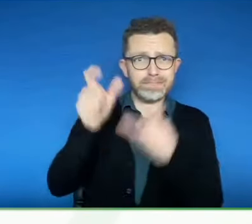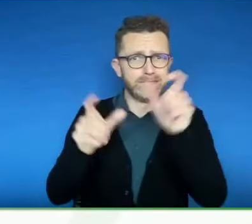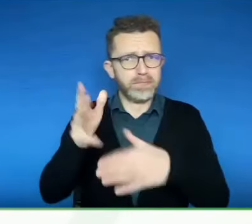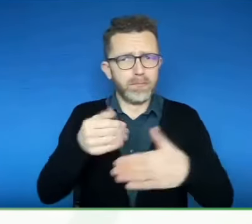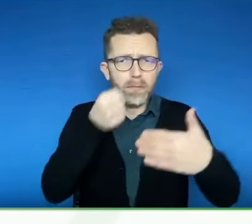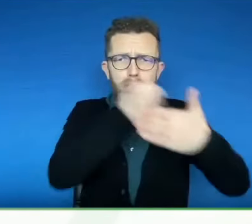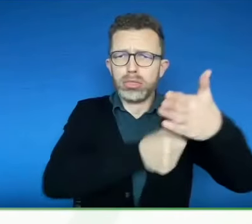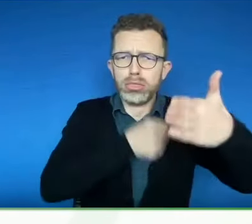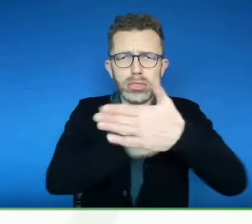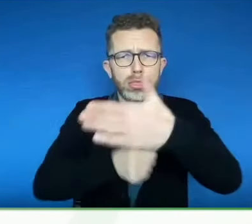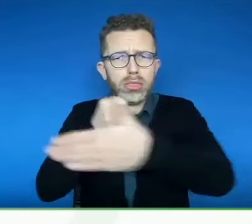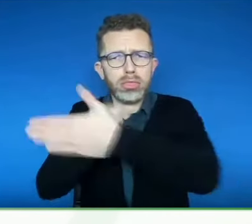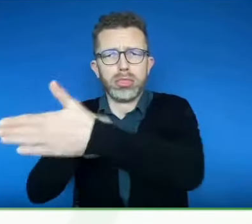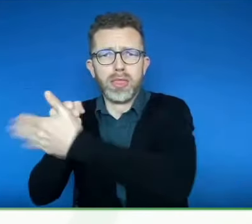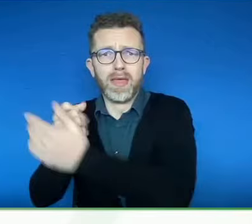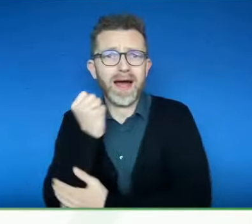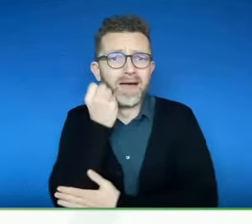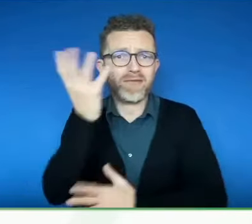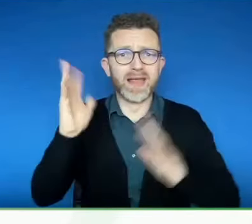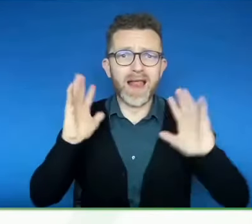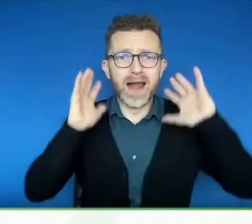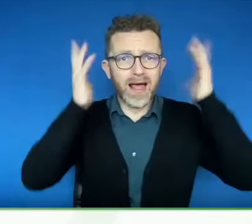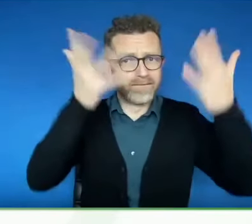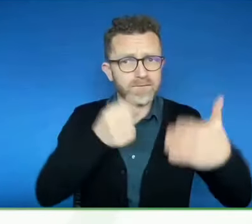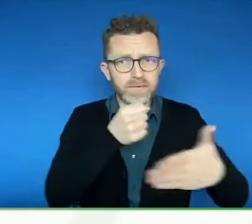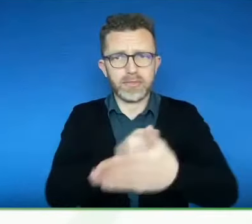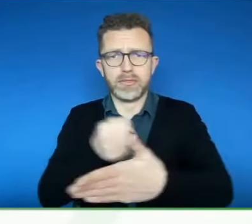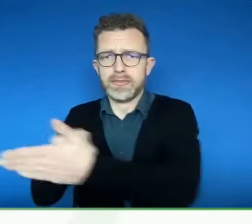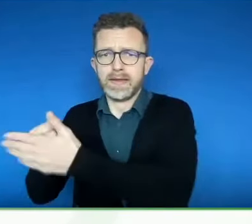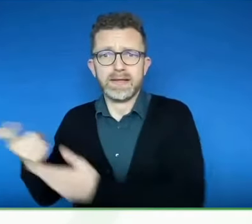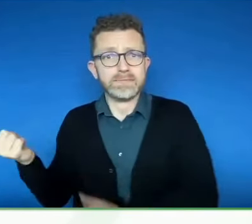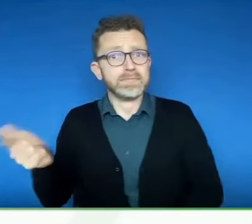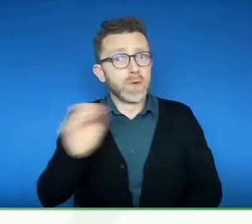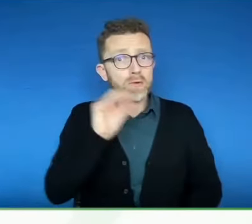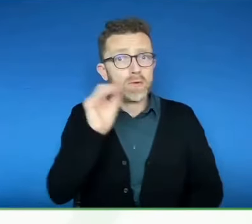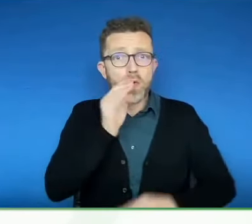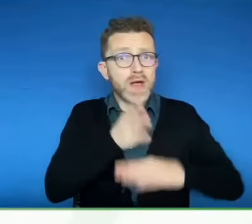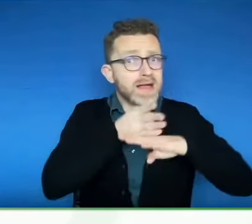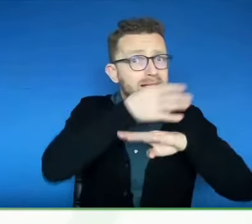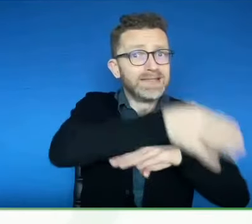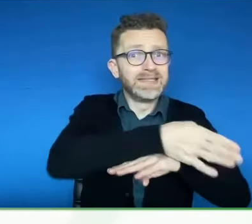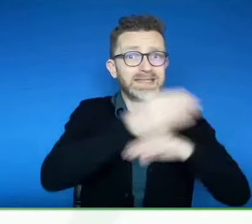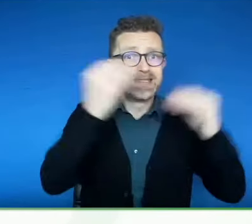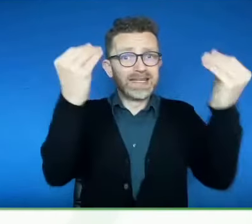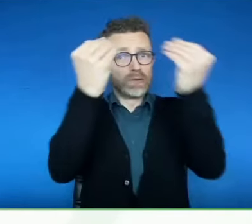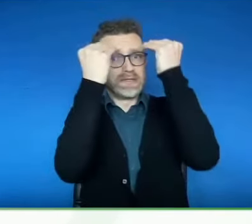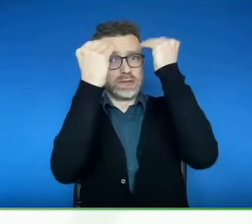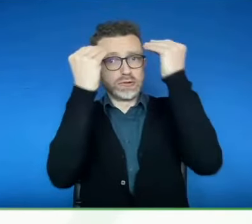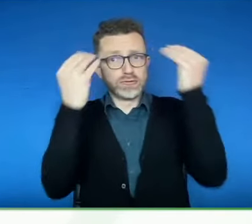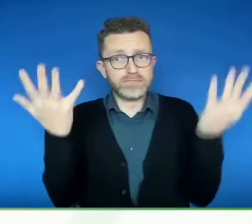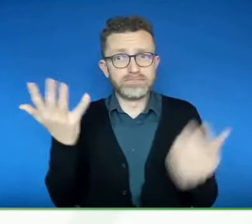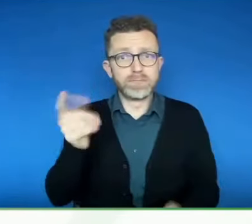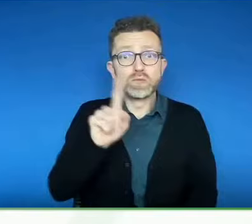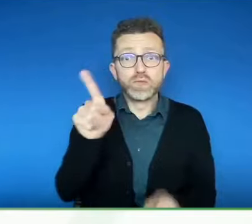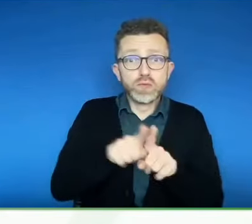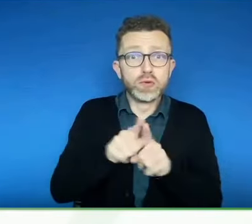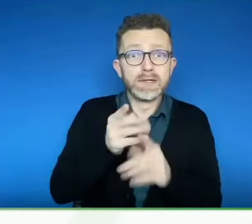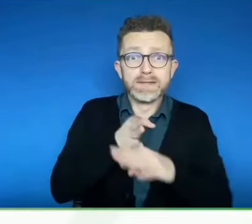And most of them depend on their families or on benefits insurance to live.